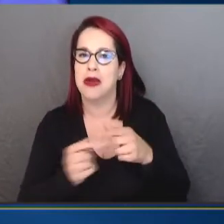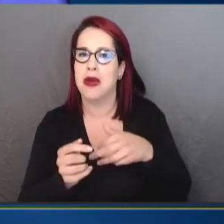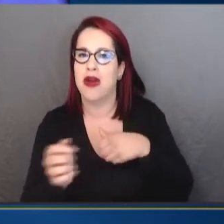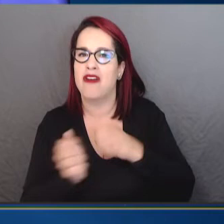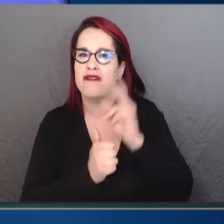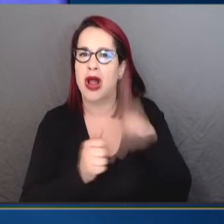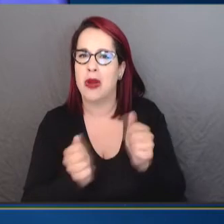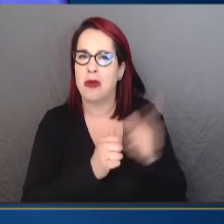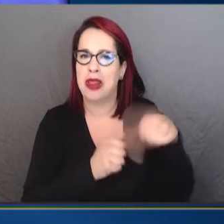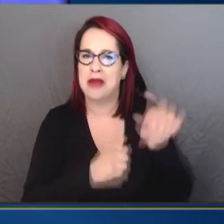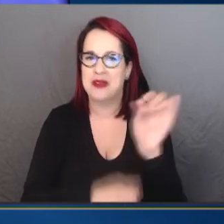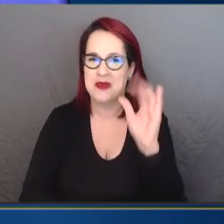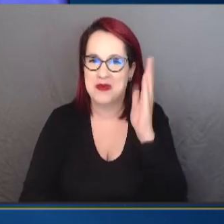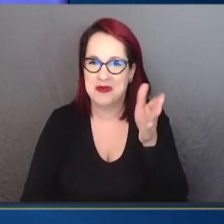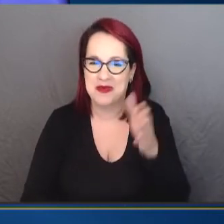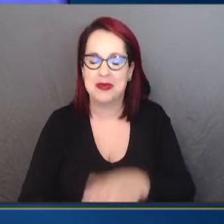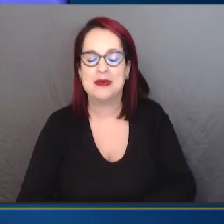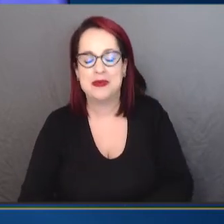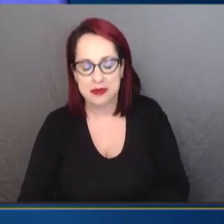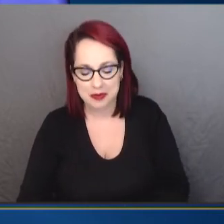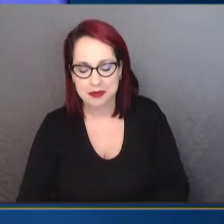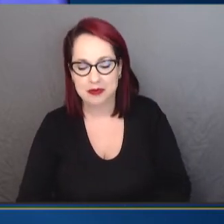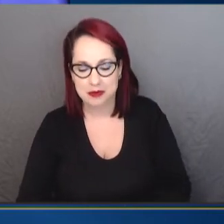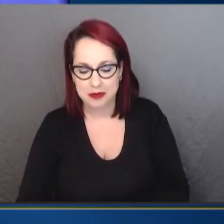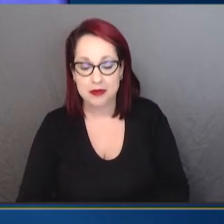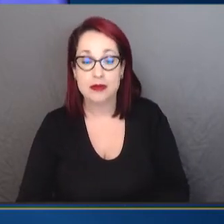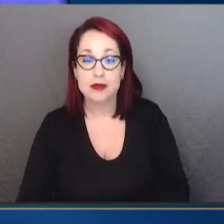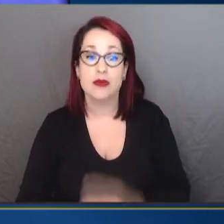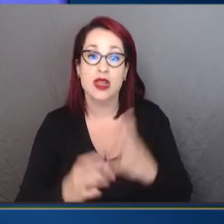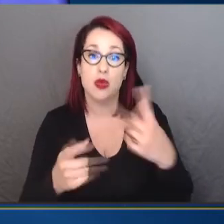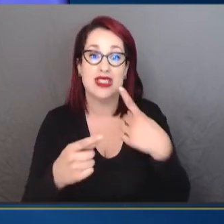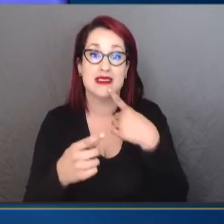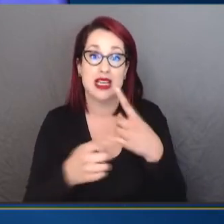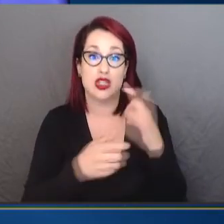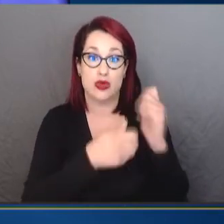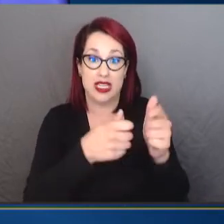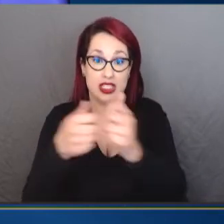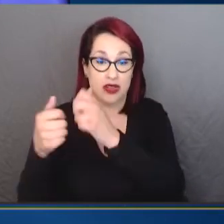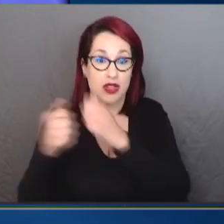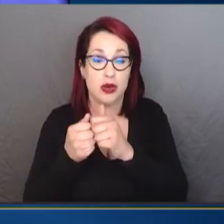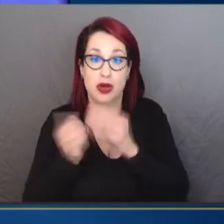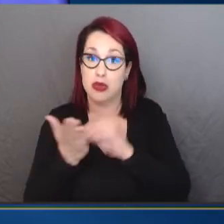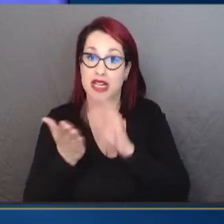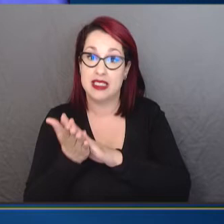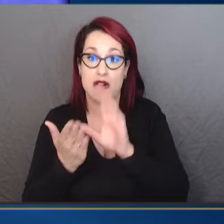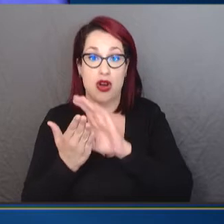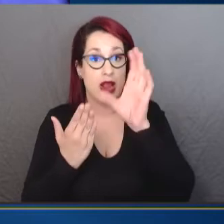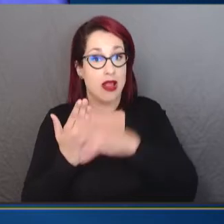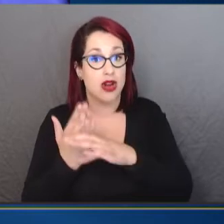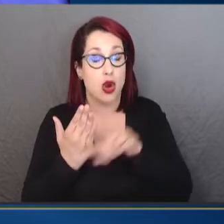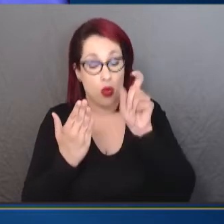to each and every one of you, mark it on your calendar, we've got to do this again. And that